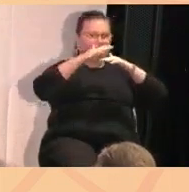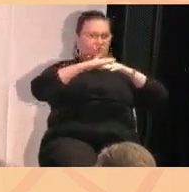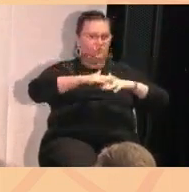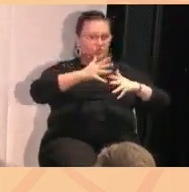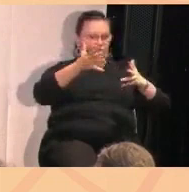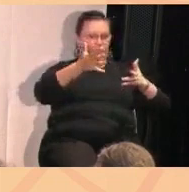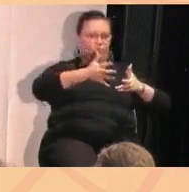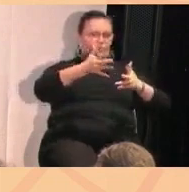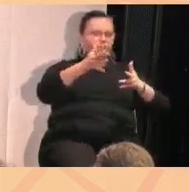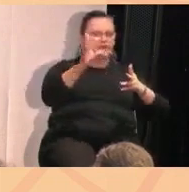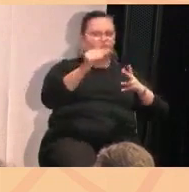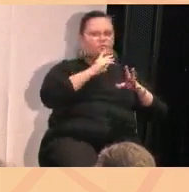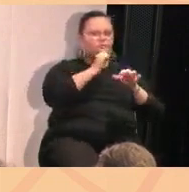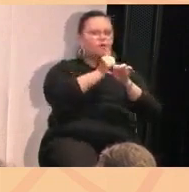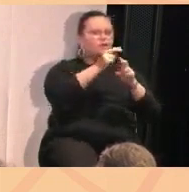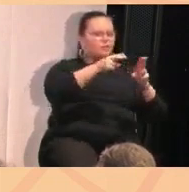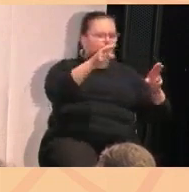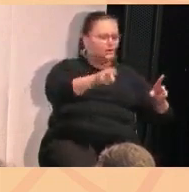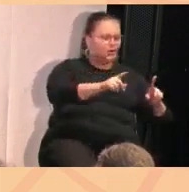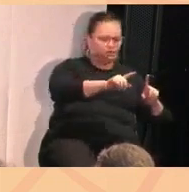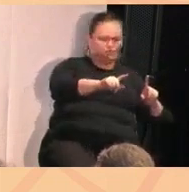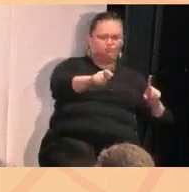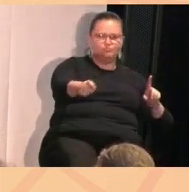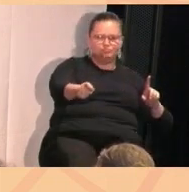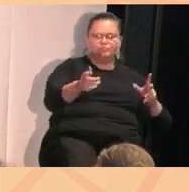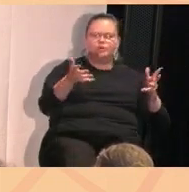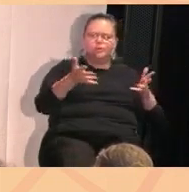directly to that particular bit of history.